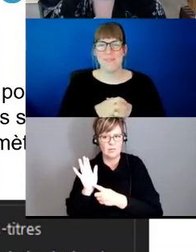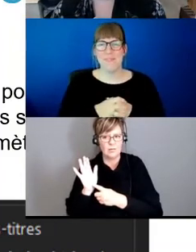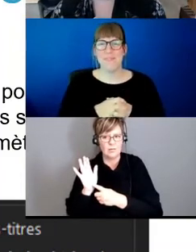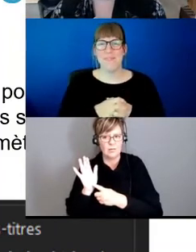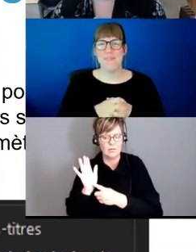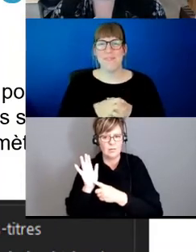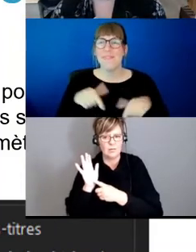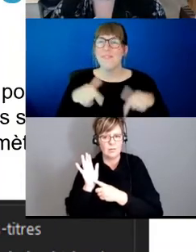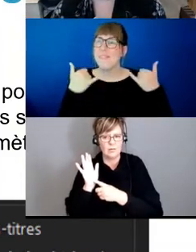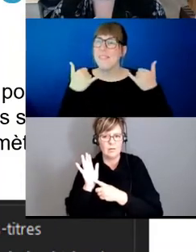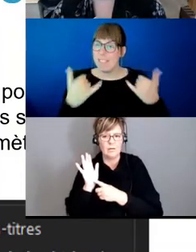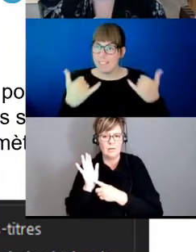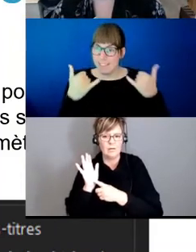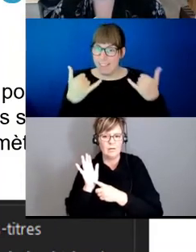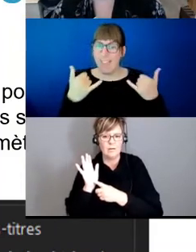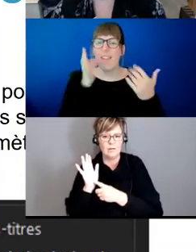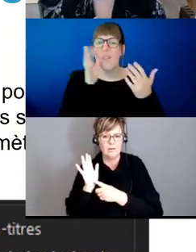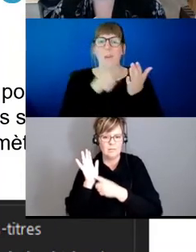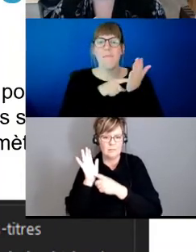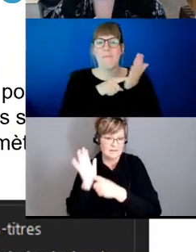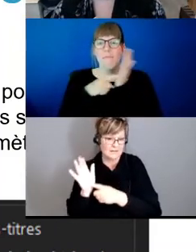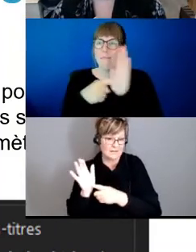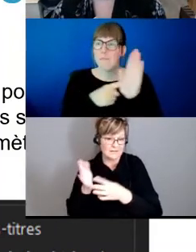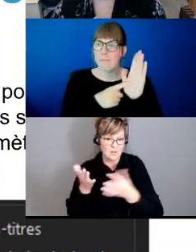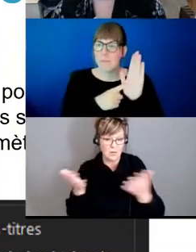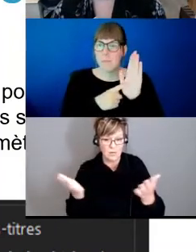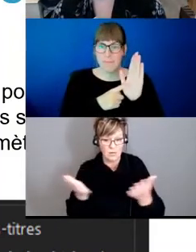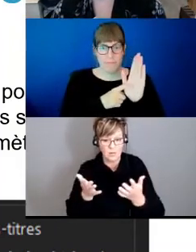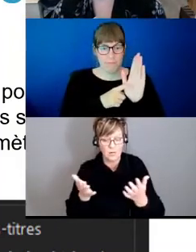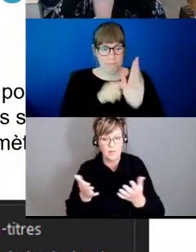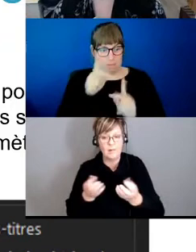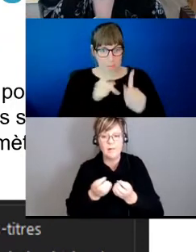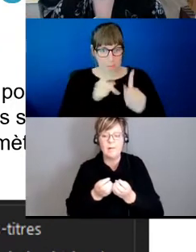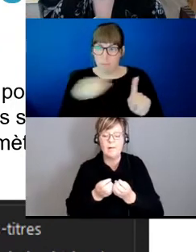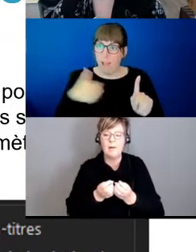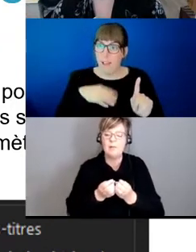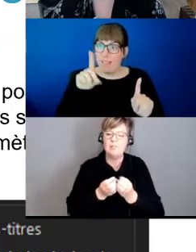WITH DISABILITIES FROM ACROSS CANADA. WHILE WE WOULD LOVE TO HEAR YOUR FEEDBACK VERBALLY,